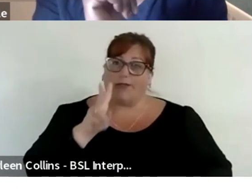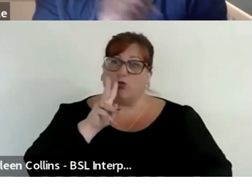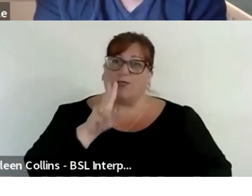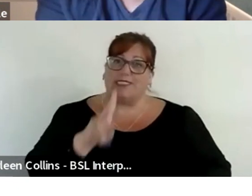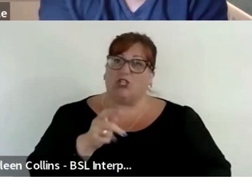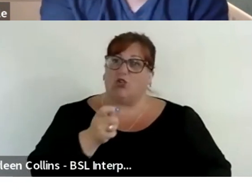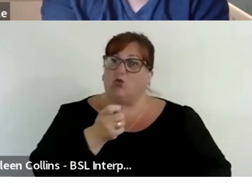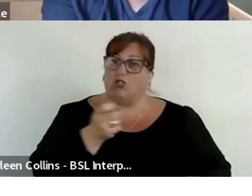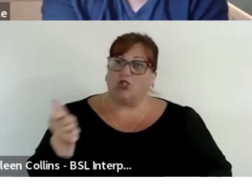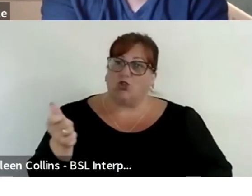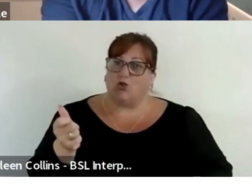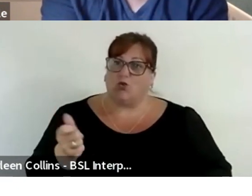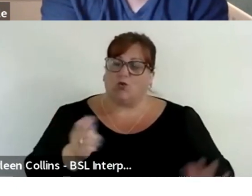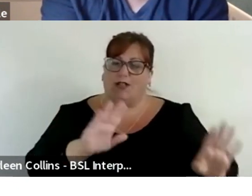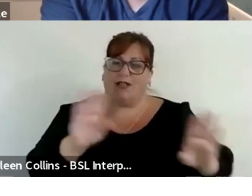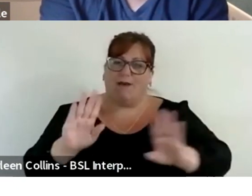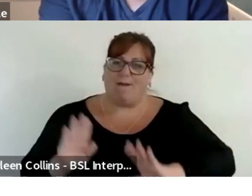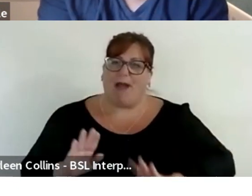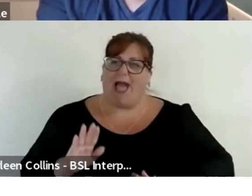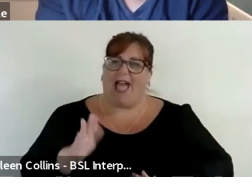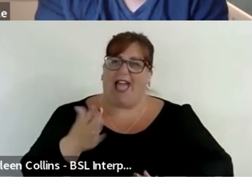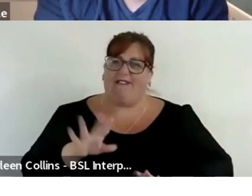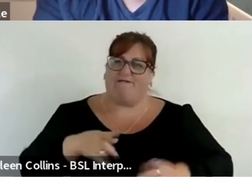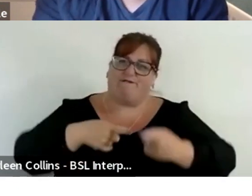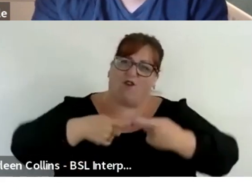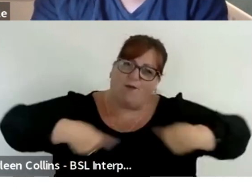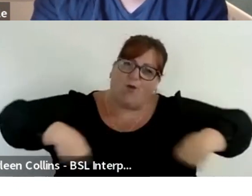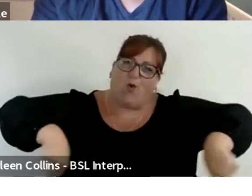Bye from all of us at Evenbreak and PwC as well.